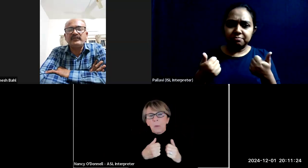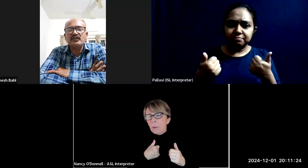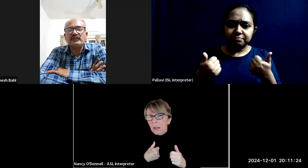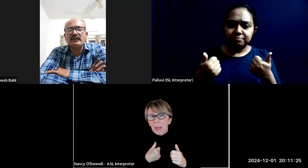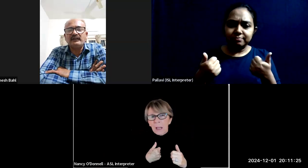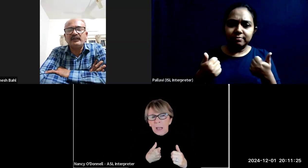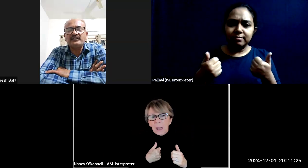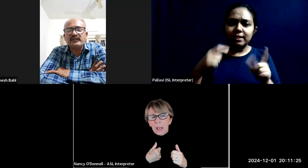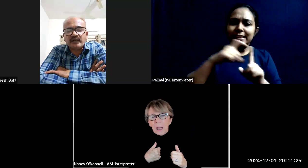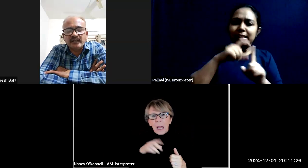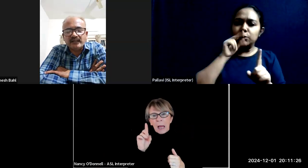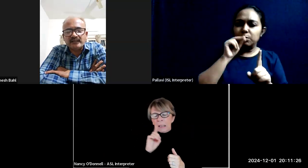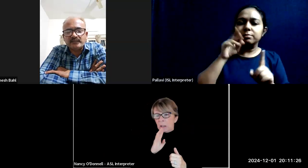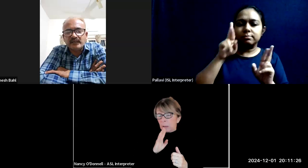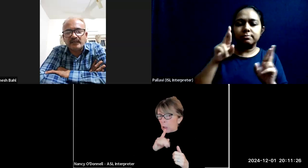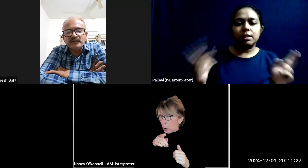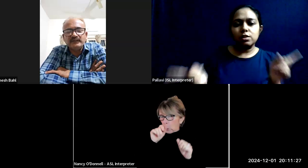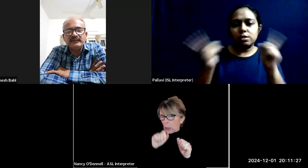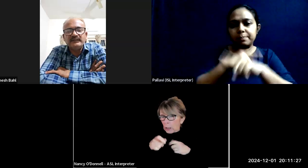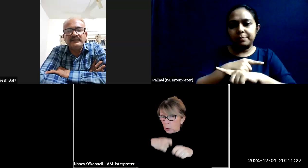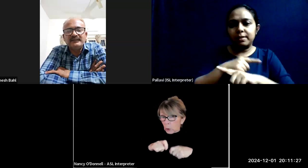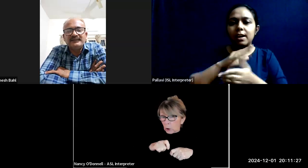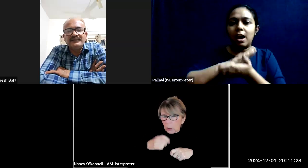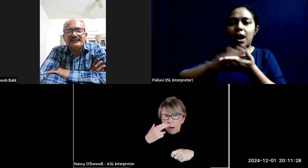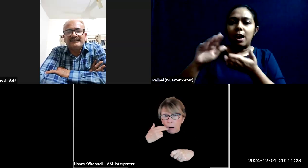[Dinesh speaking] No, Hunny, you can switch on you can switch Hunny as a speaker now.